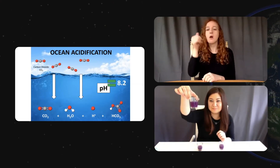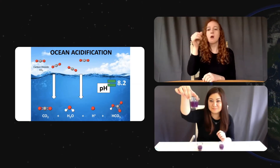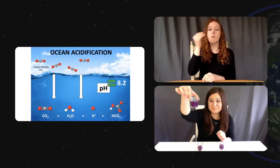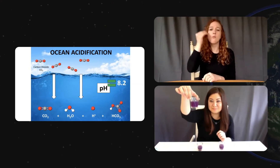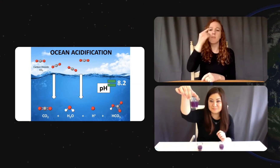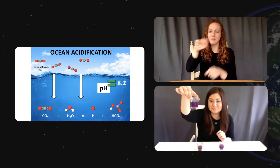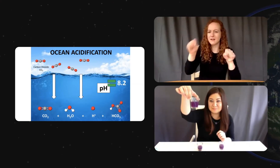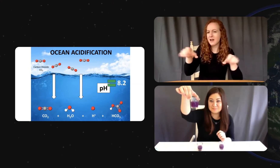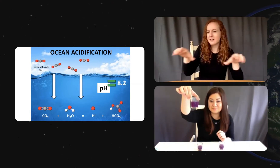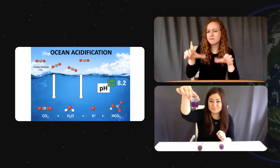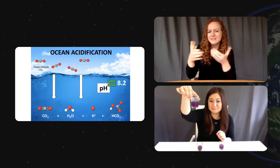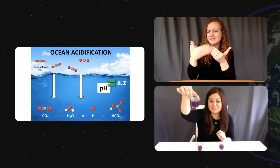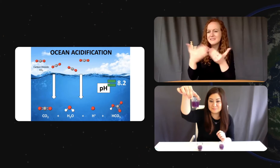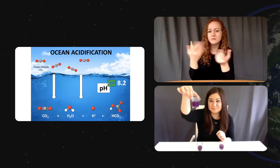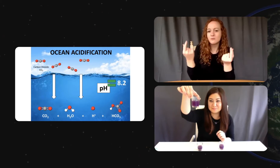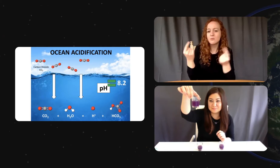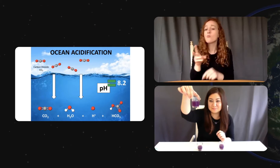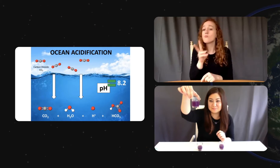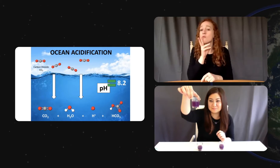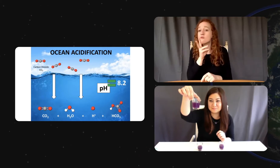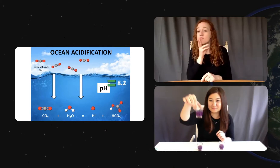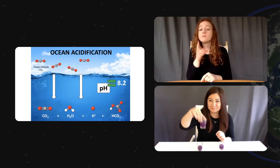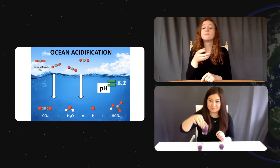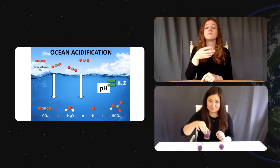This purple juice is cabbage juice.